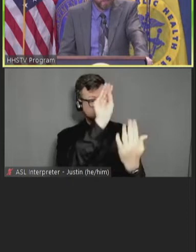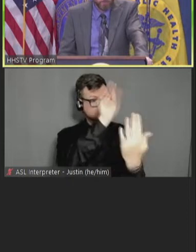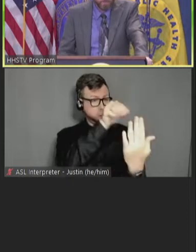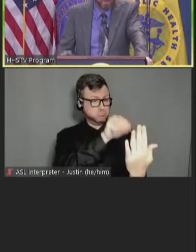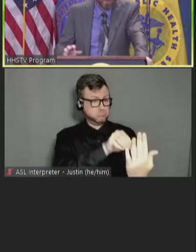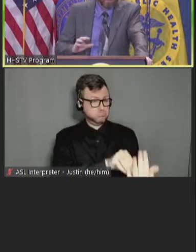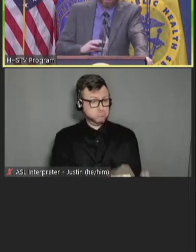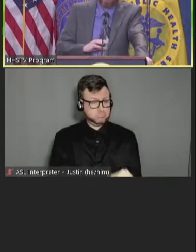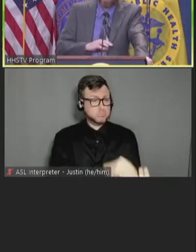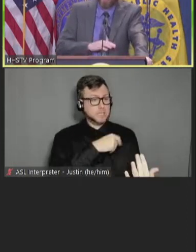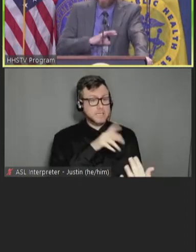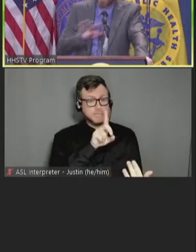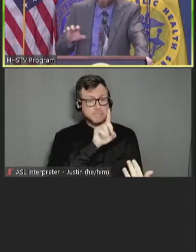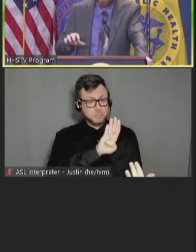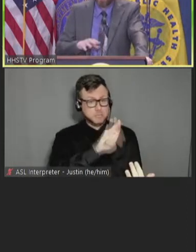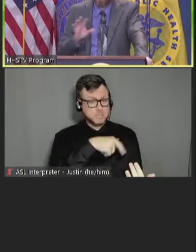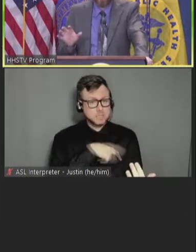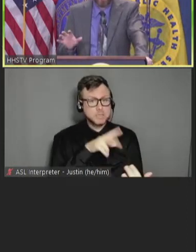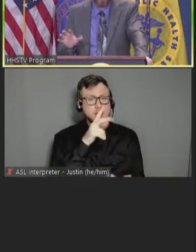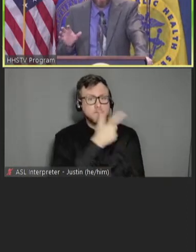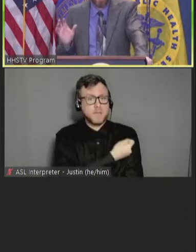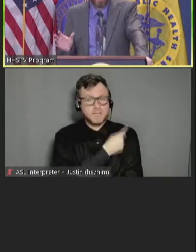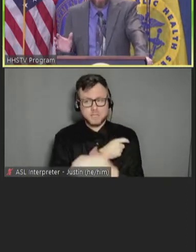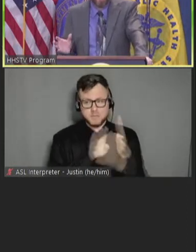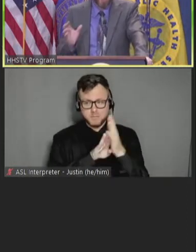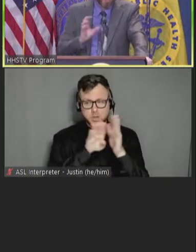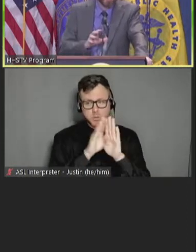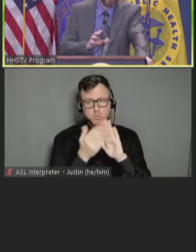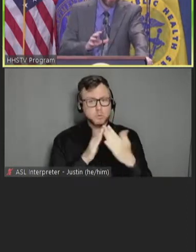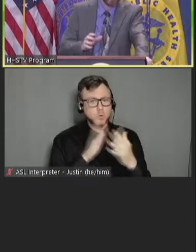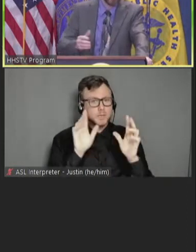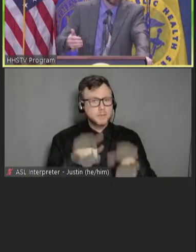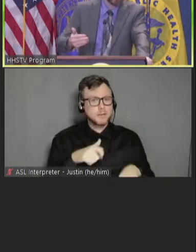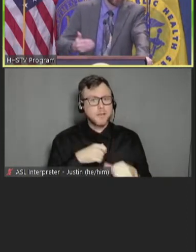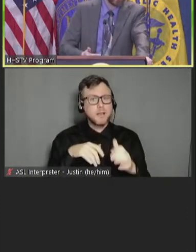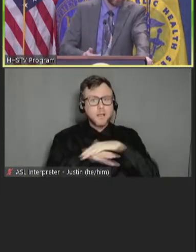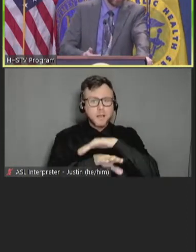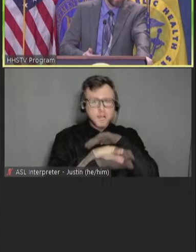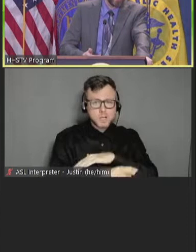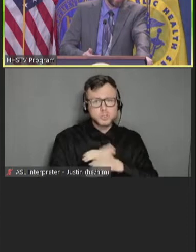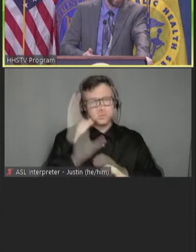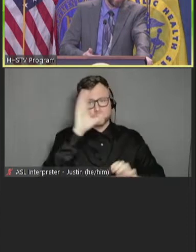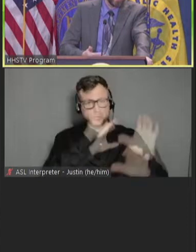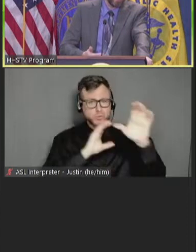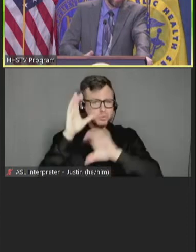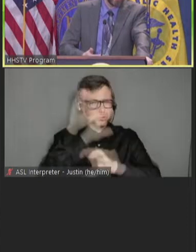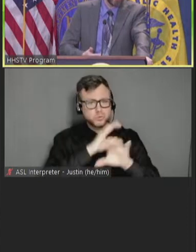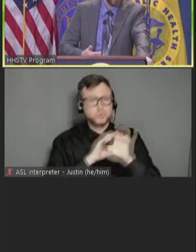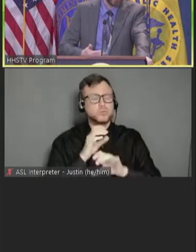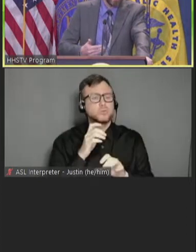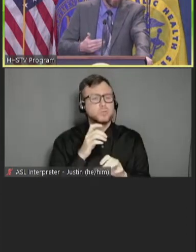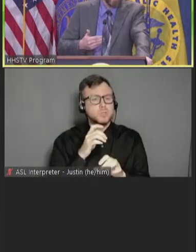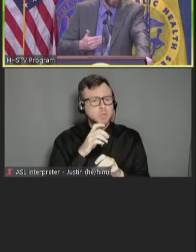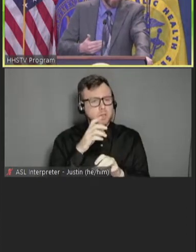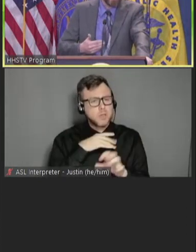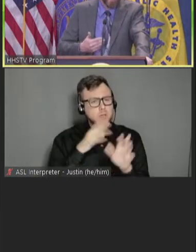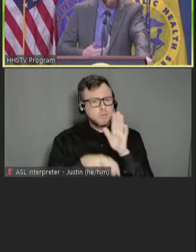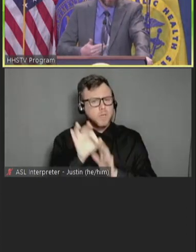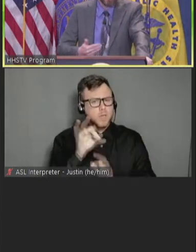where the vaccine development community can then access, search, find vaccine adjuvants